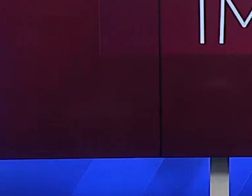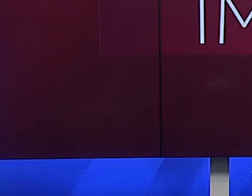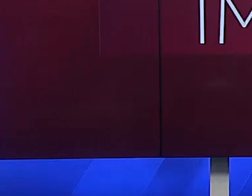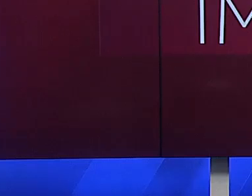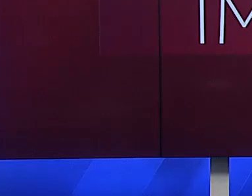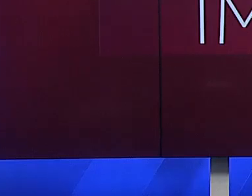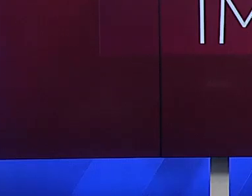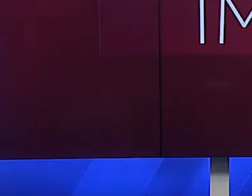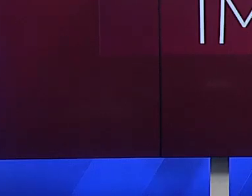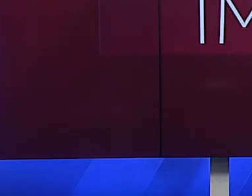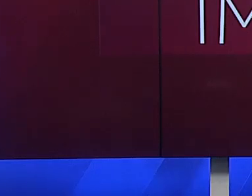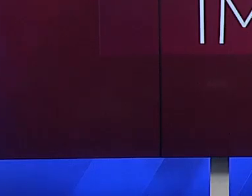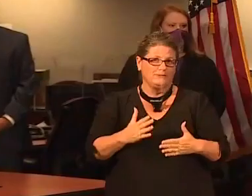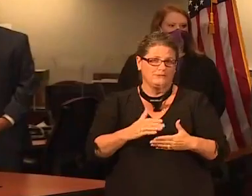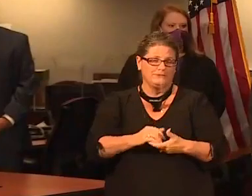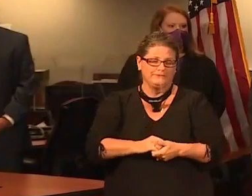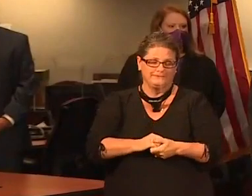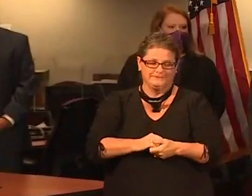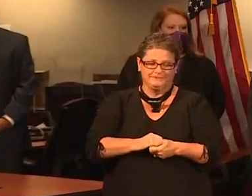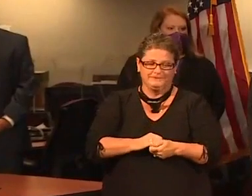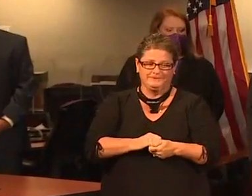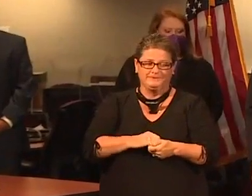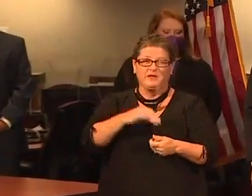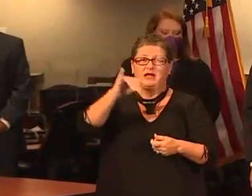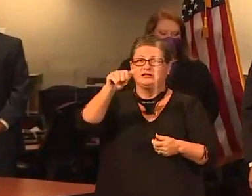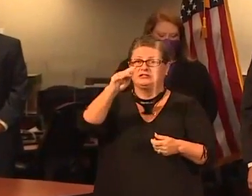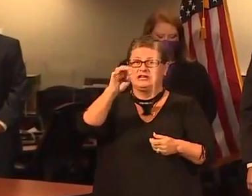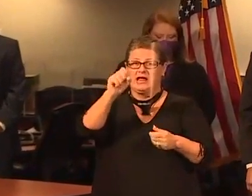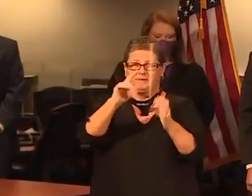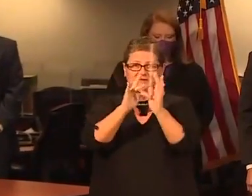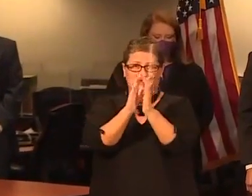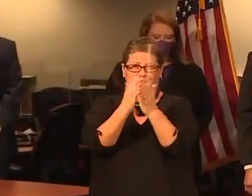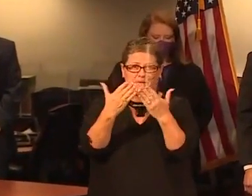IN THE PALMETTO STATE. WE WANT TO GET YOU RIGHT NOW UP TO COLUMBIA.